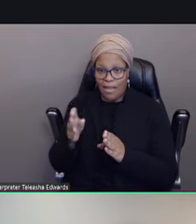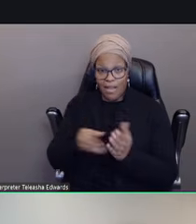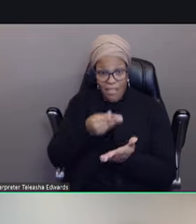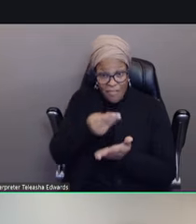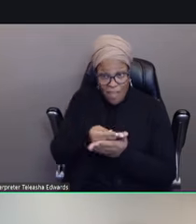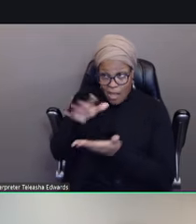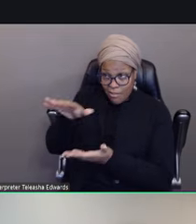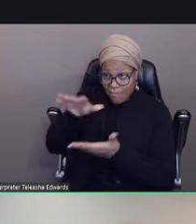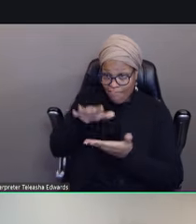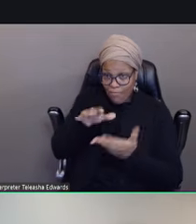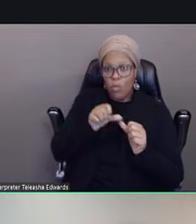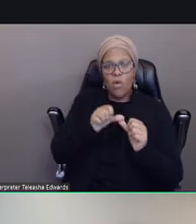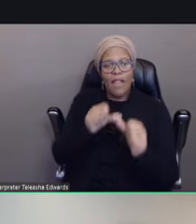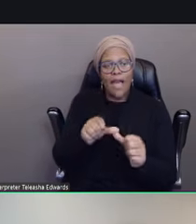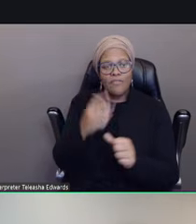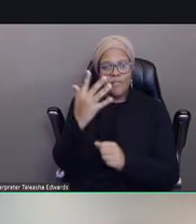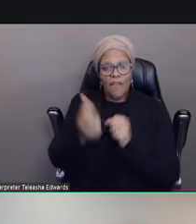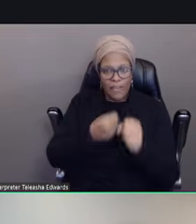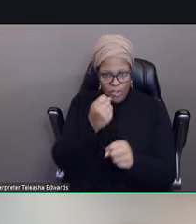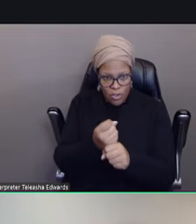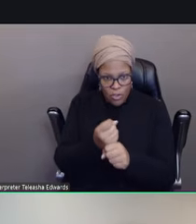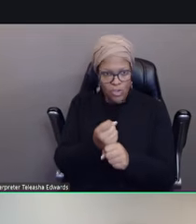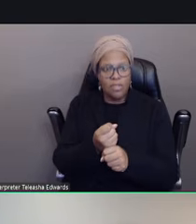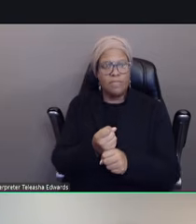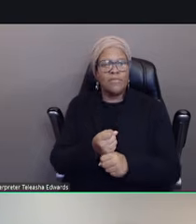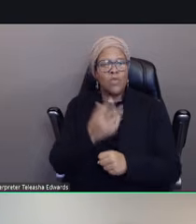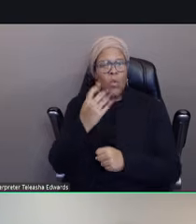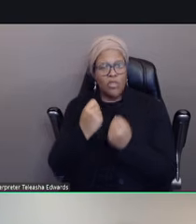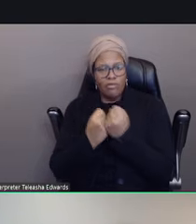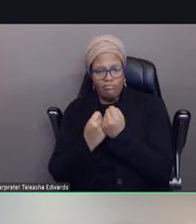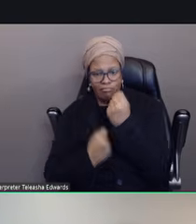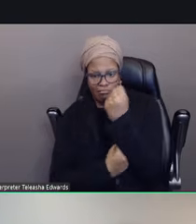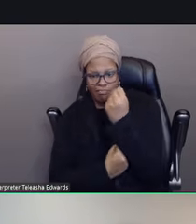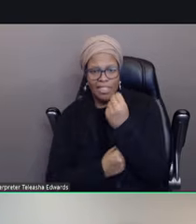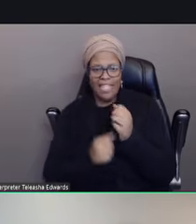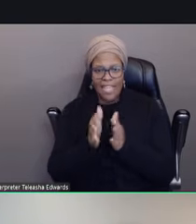We want to build on the innovation and success that already exists in North Carolina and make